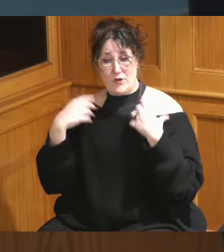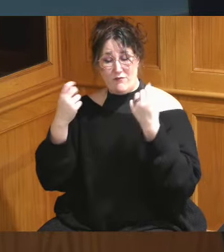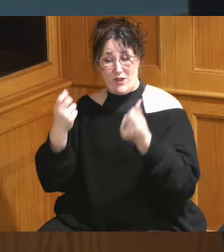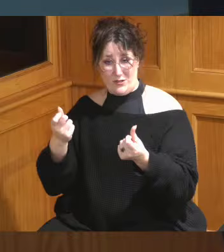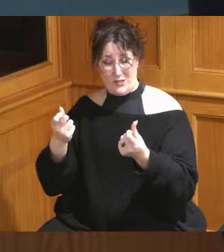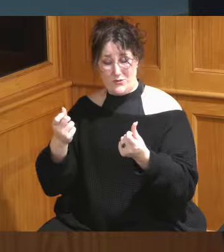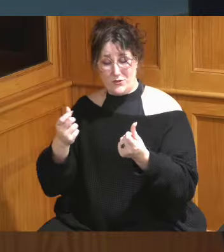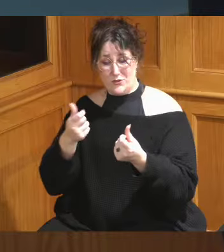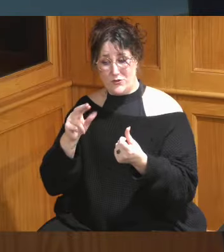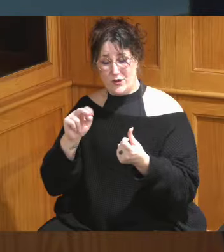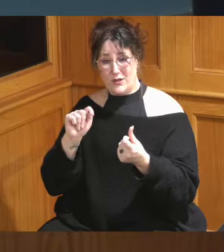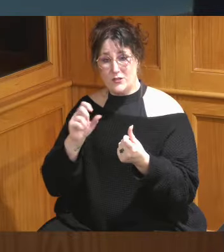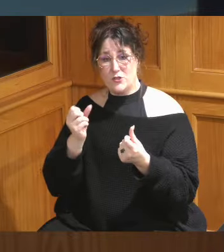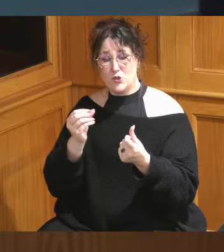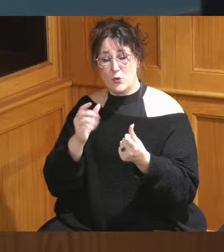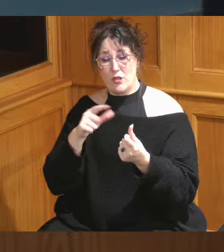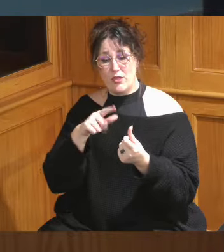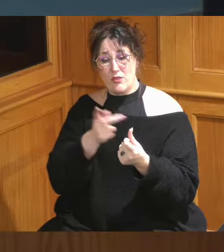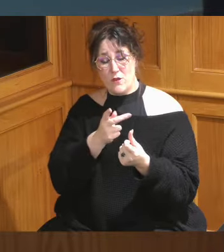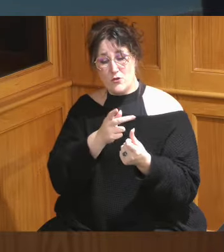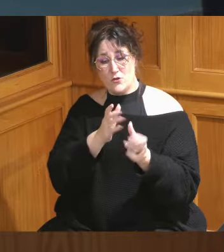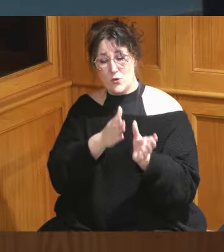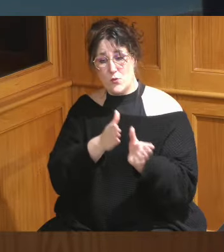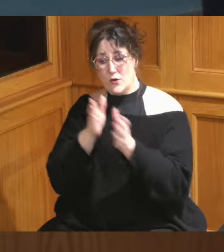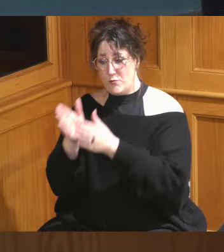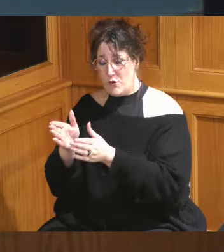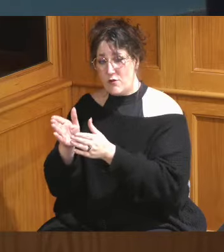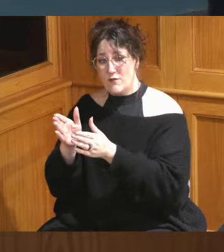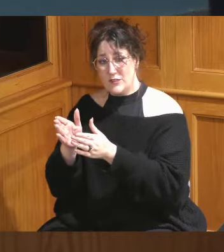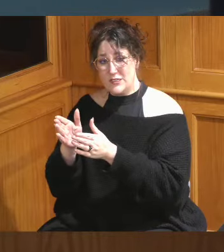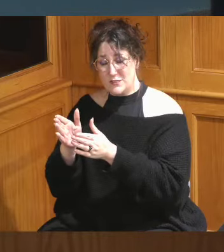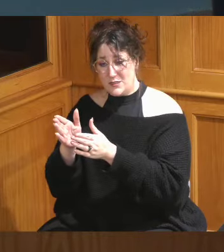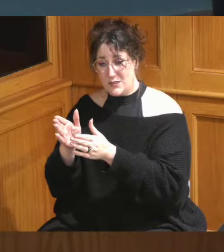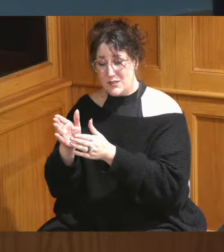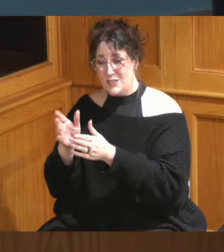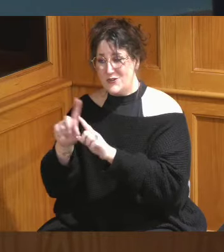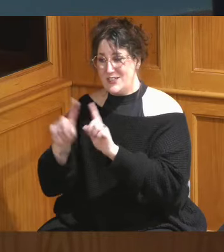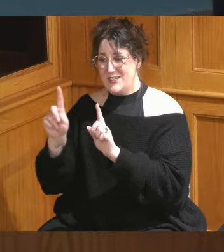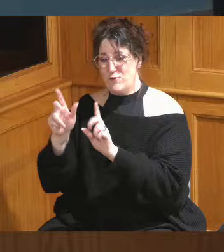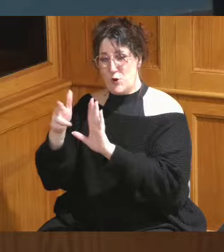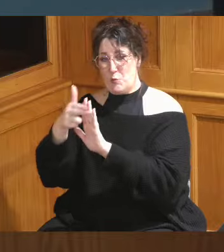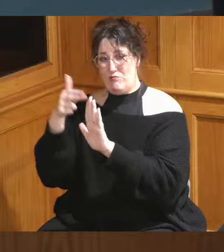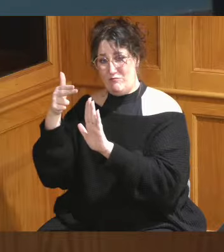moved into a category against the reserve. I think it's a really important distinction because these